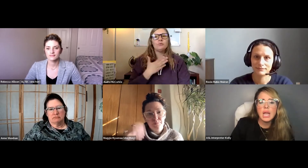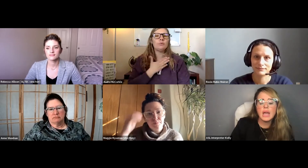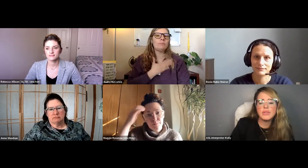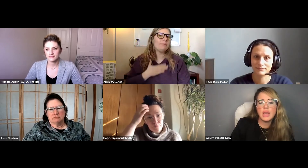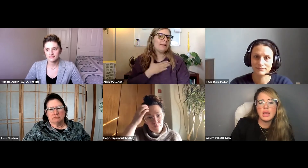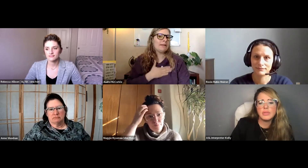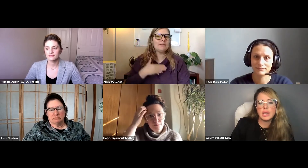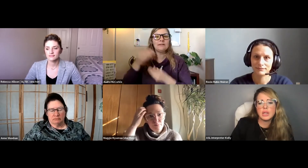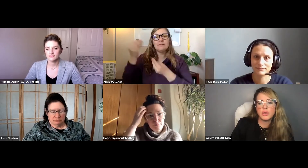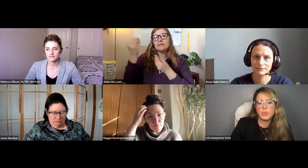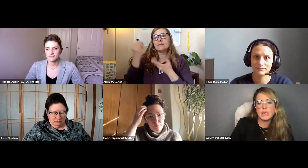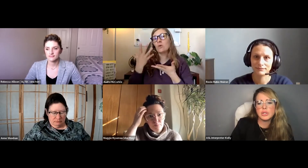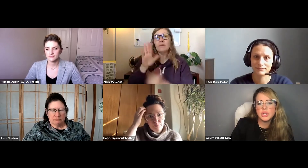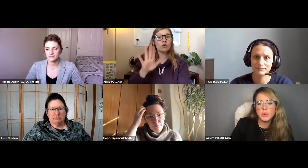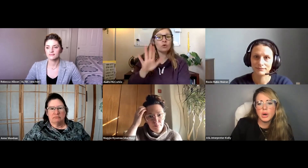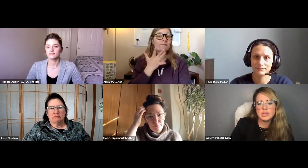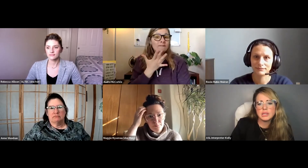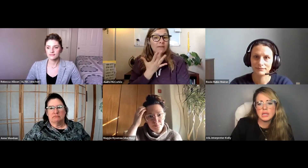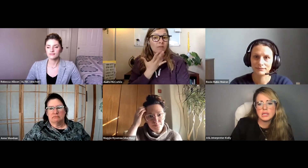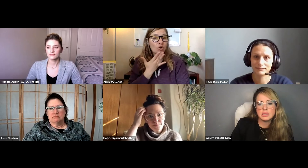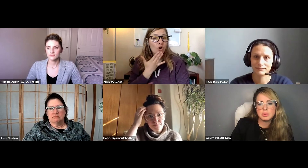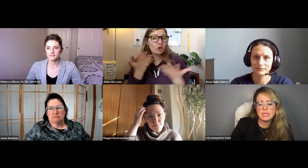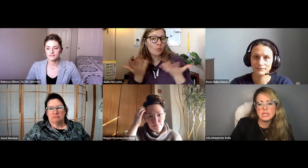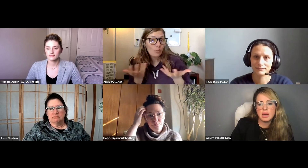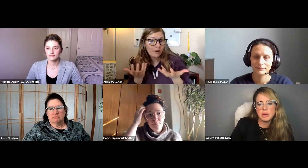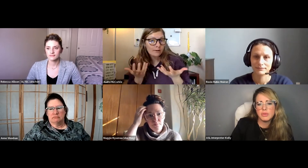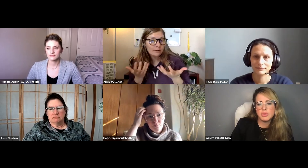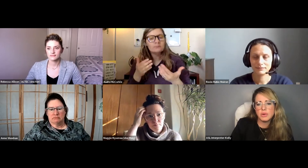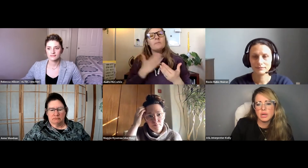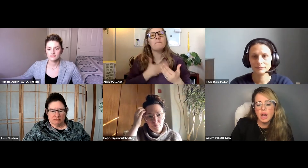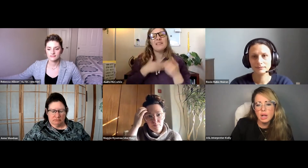and then they can go to week two where it says "Please tell me your favorite color"